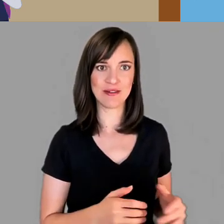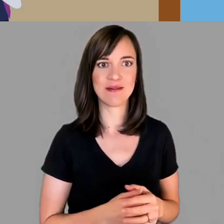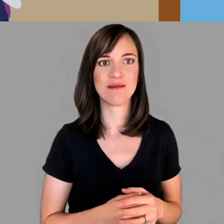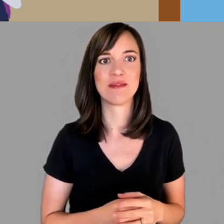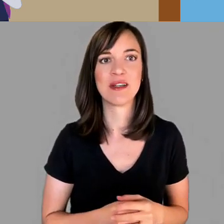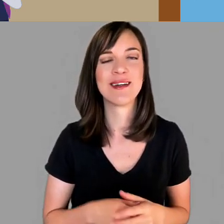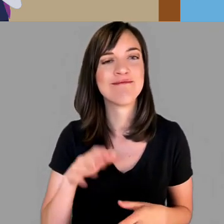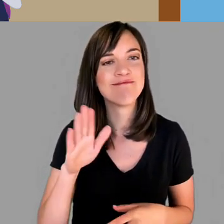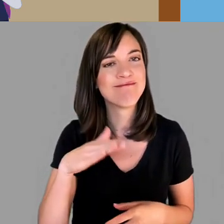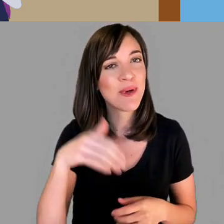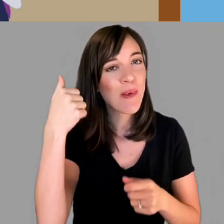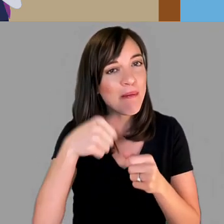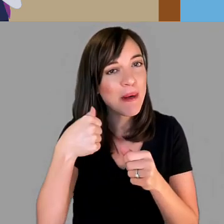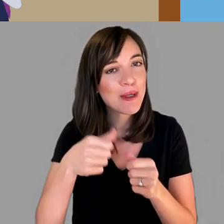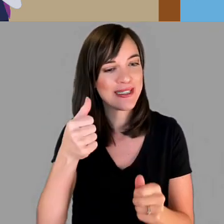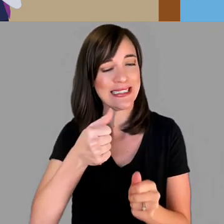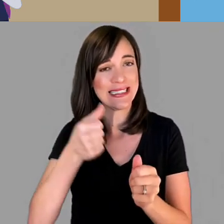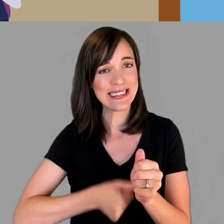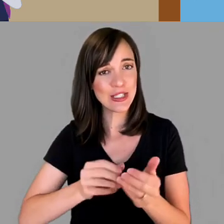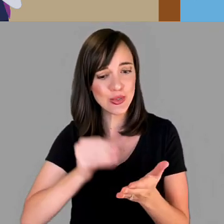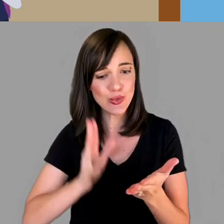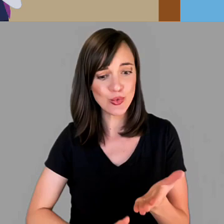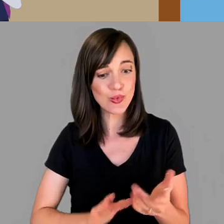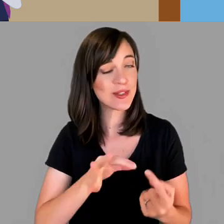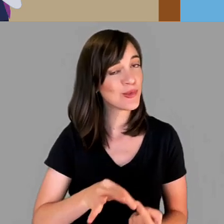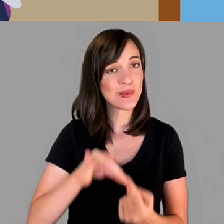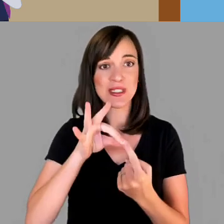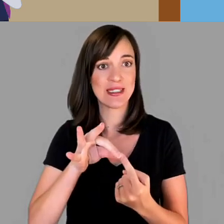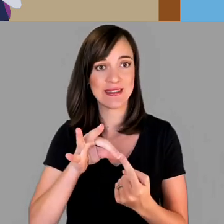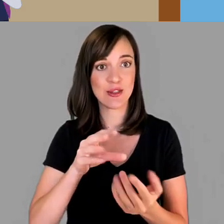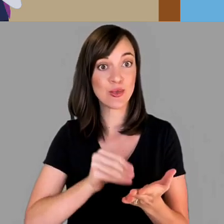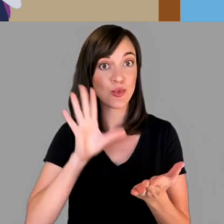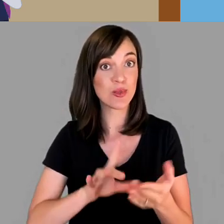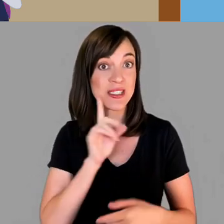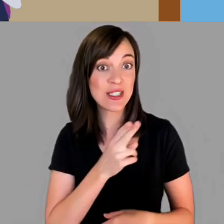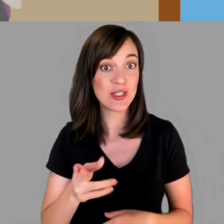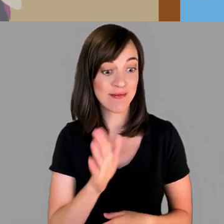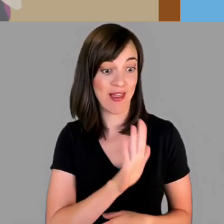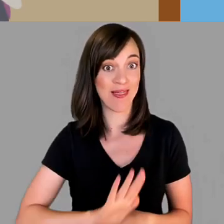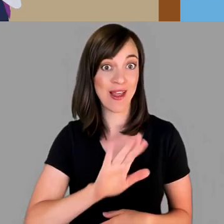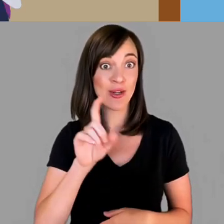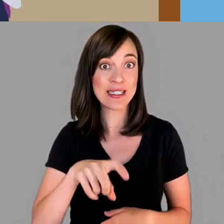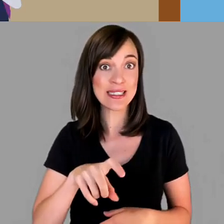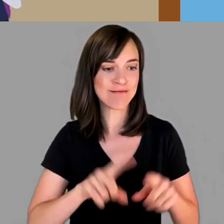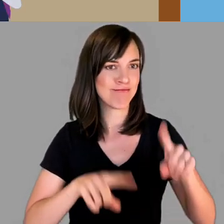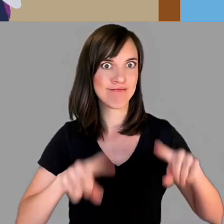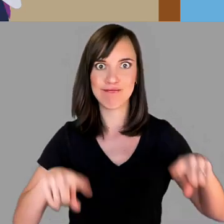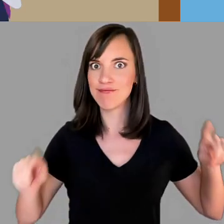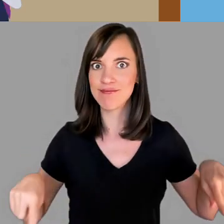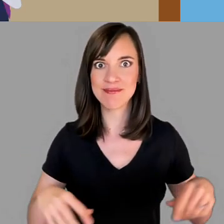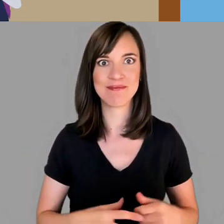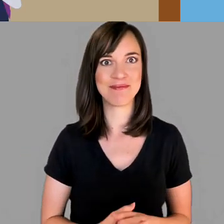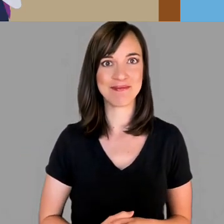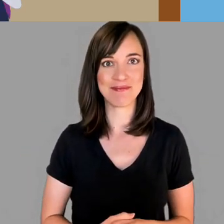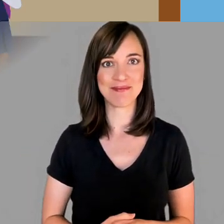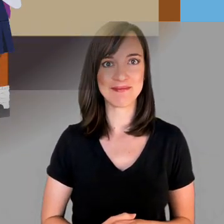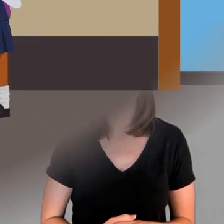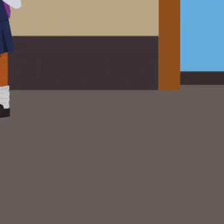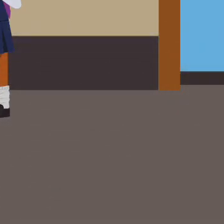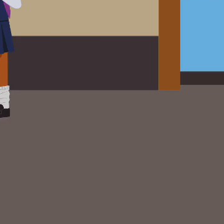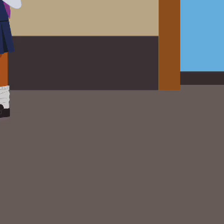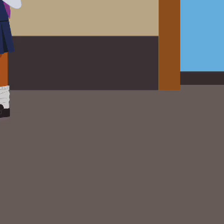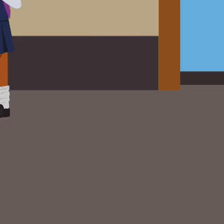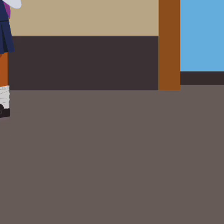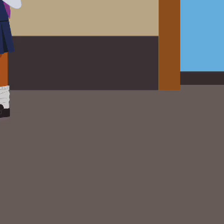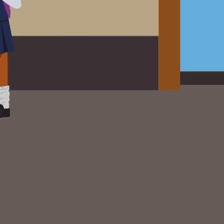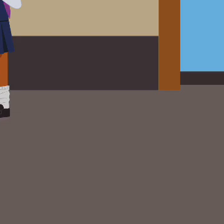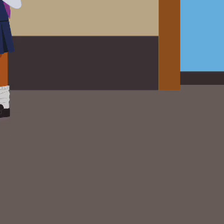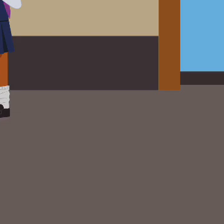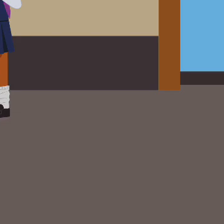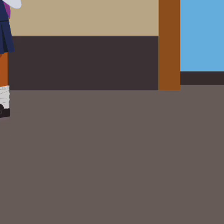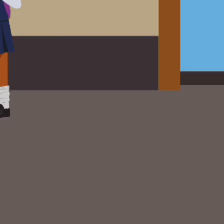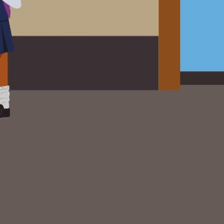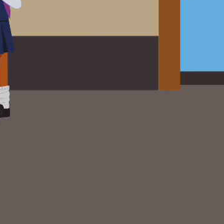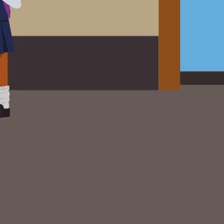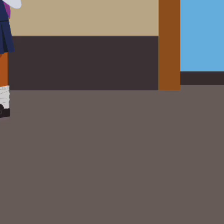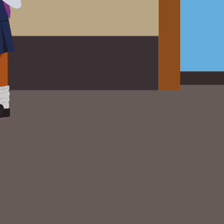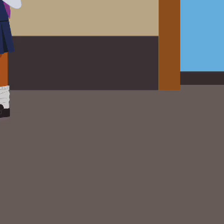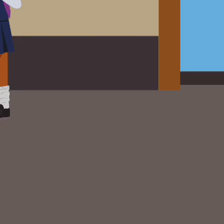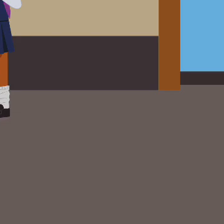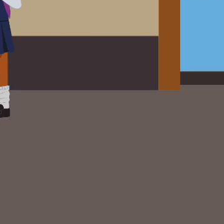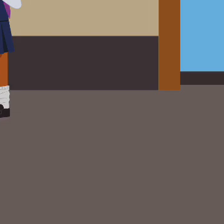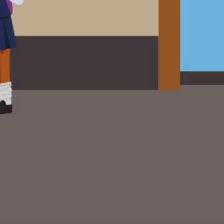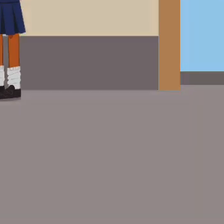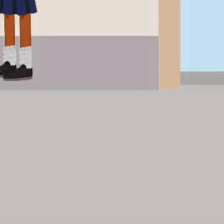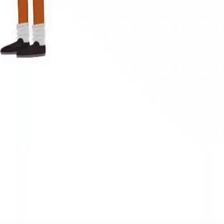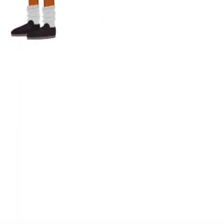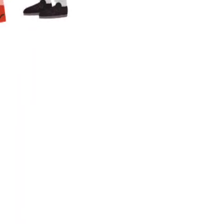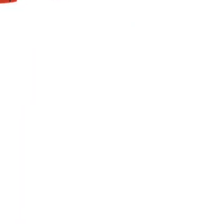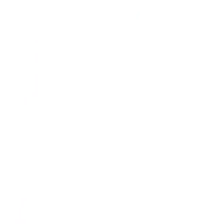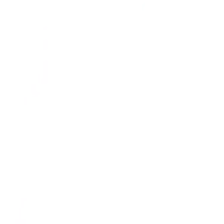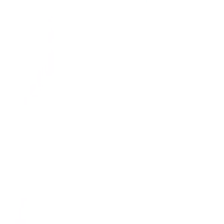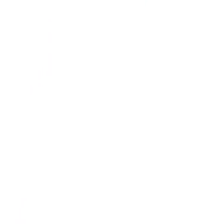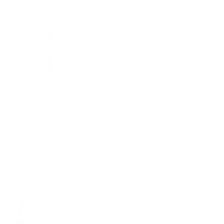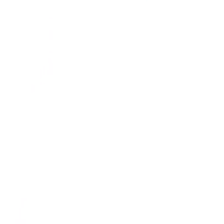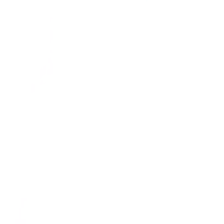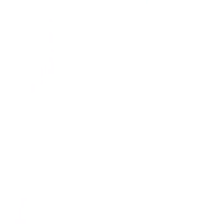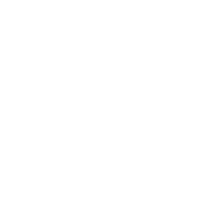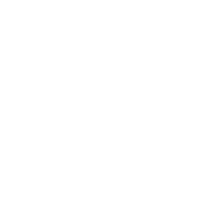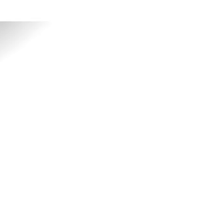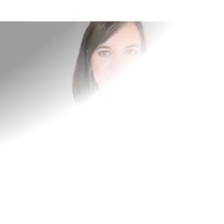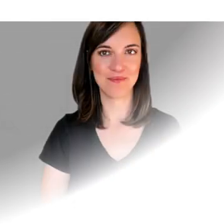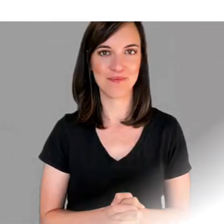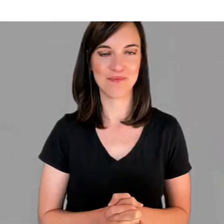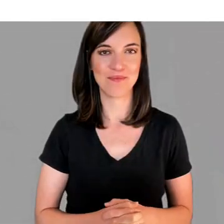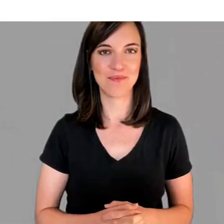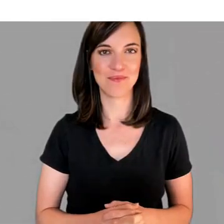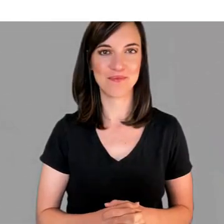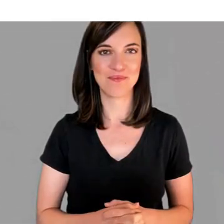a small group… But, remember each student is unique. Students who are DHH have varied needs.